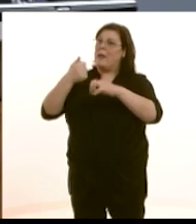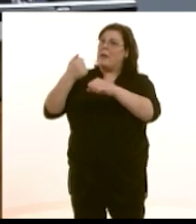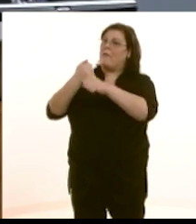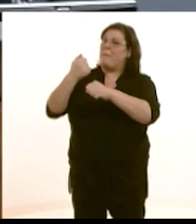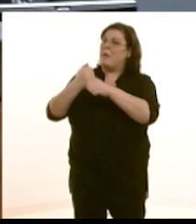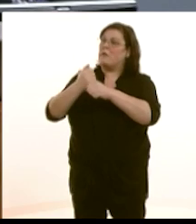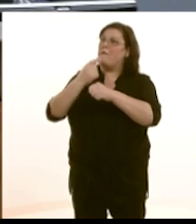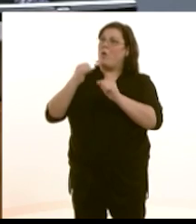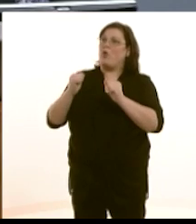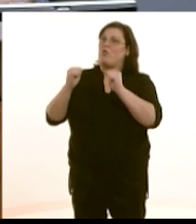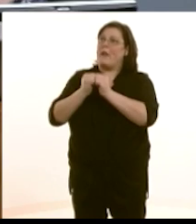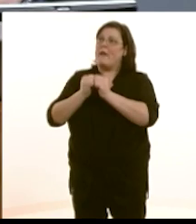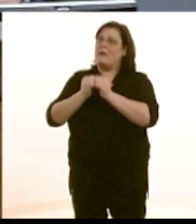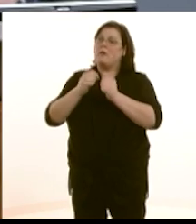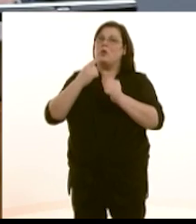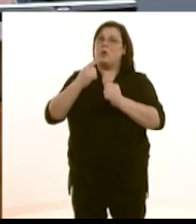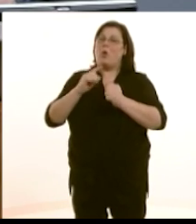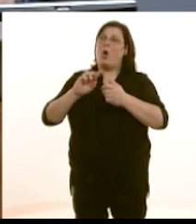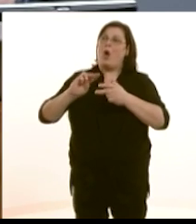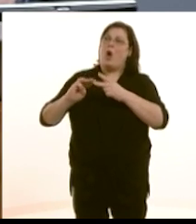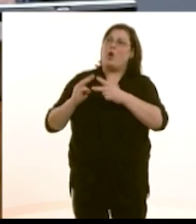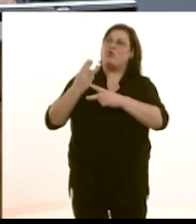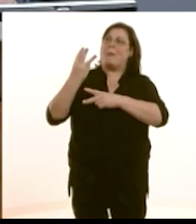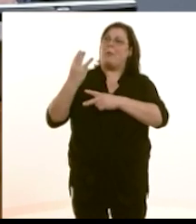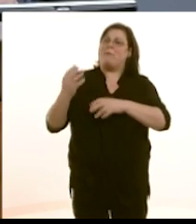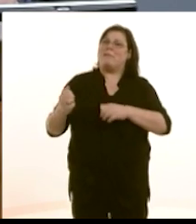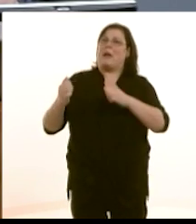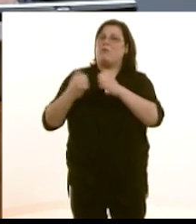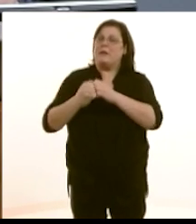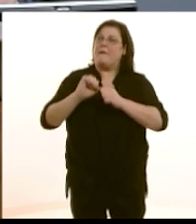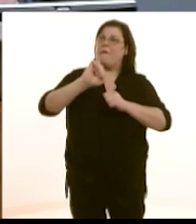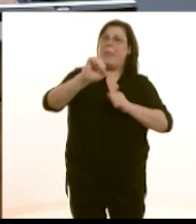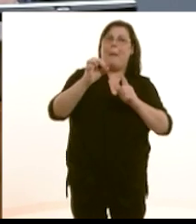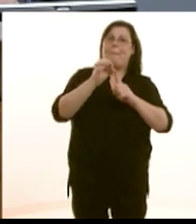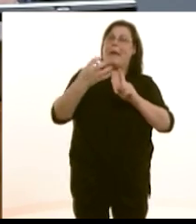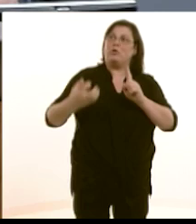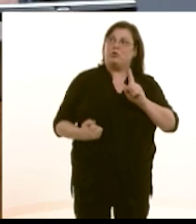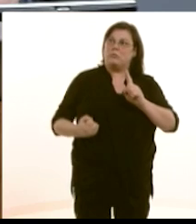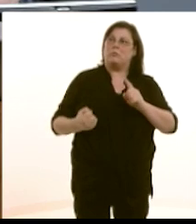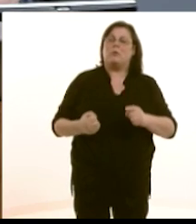lock for pensioners in terms of the increase in the state pension? Do you not also want